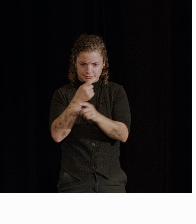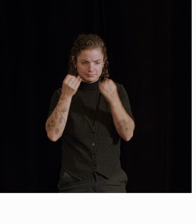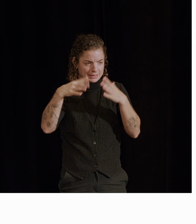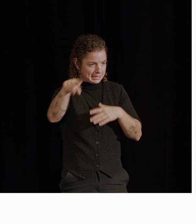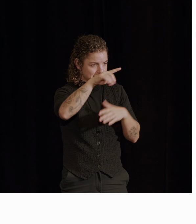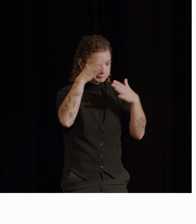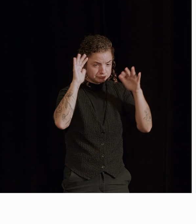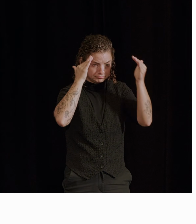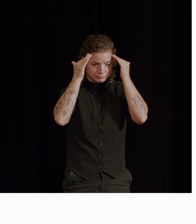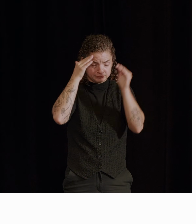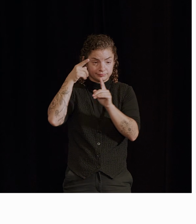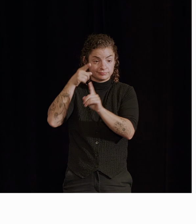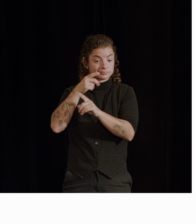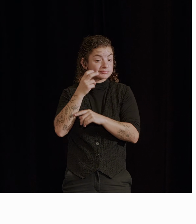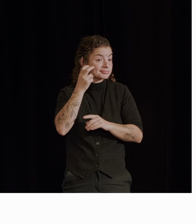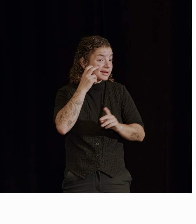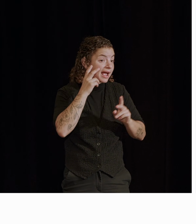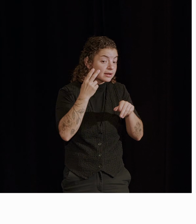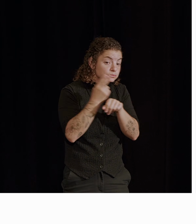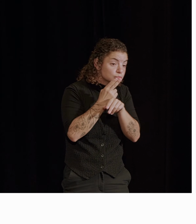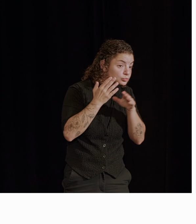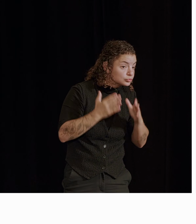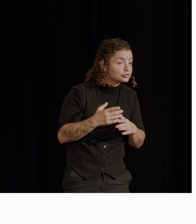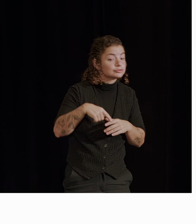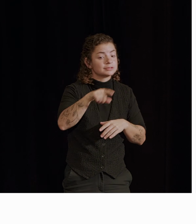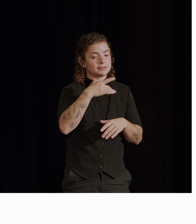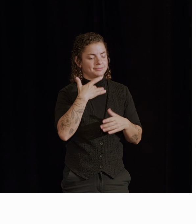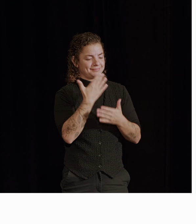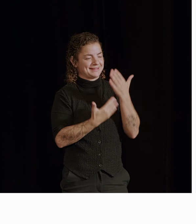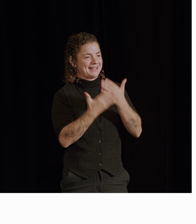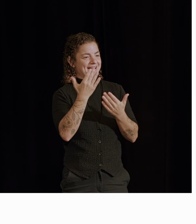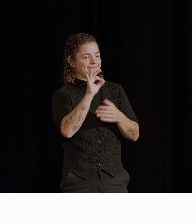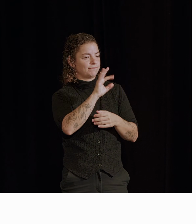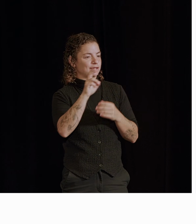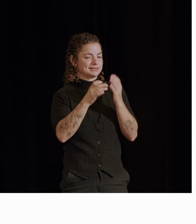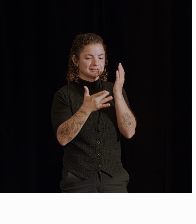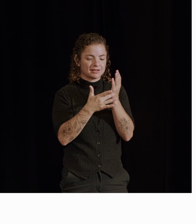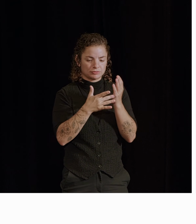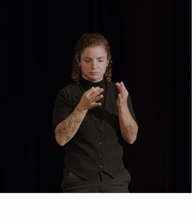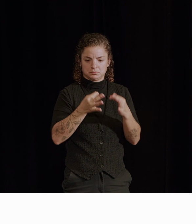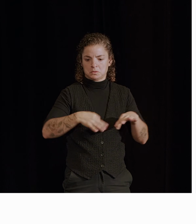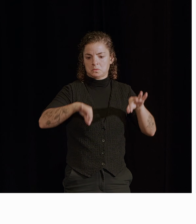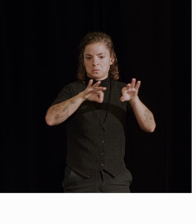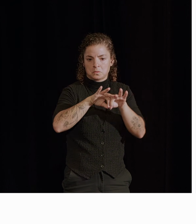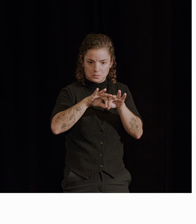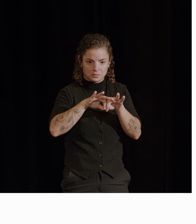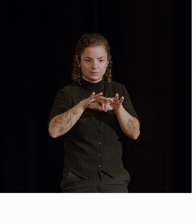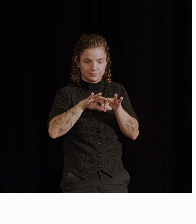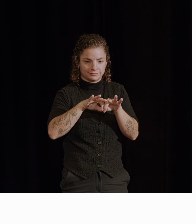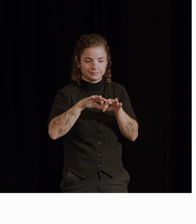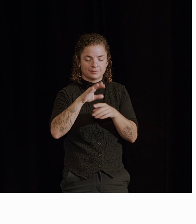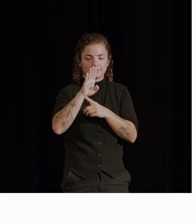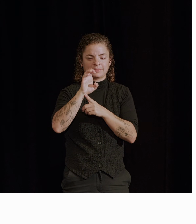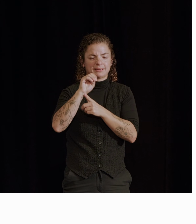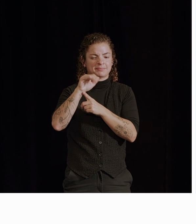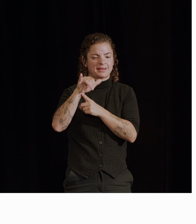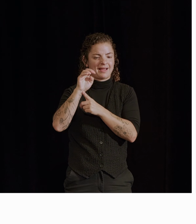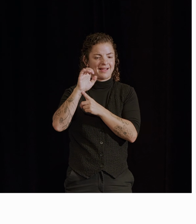to the Be My Eyes network of more than 8 million sighted volunteers. Directly, through the glasses.